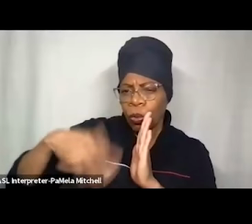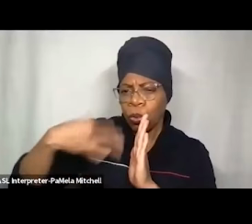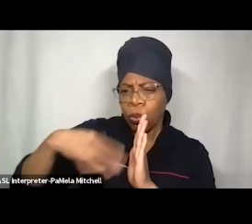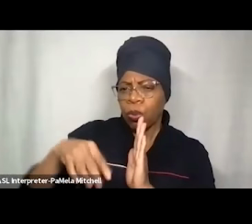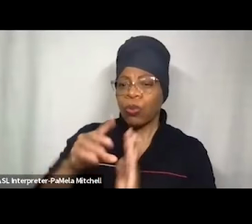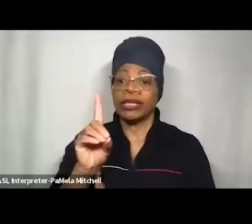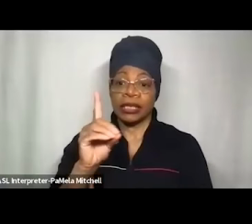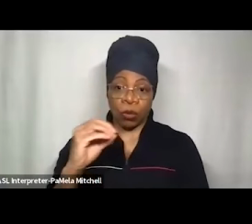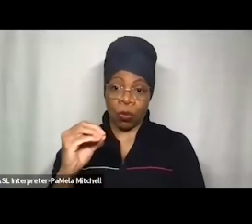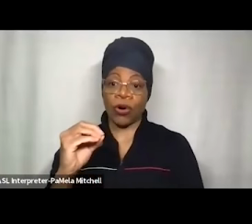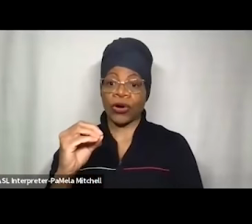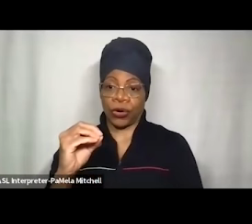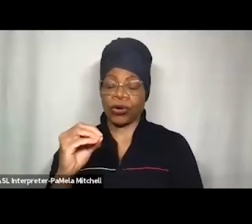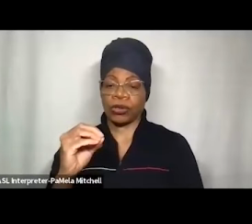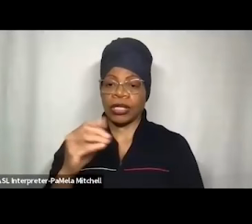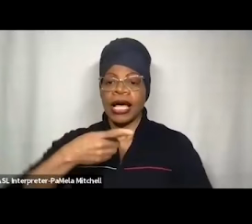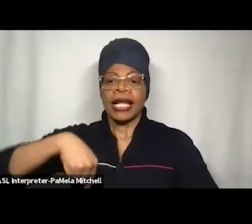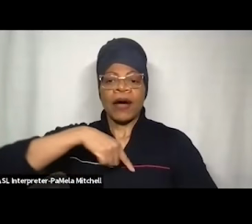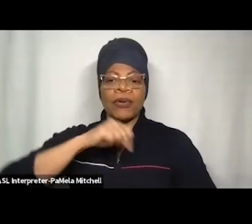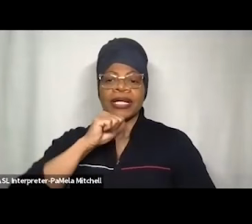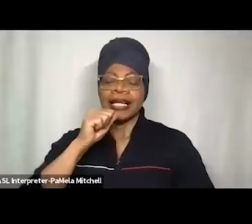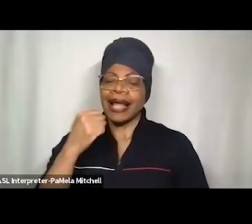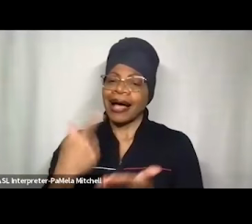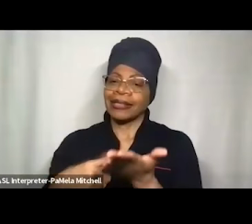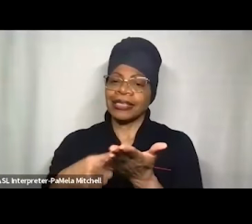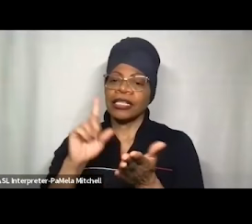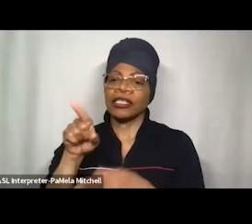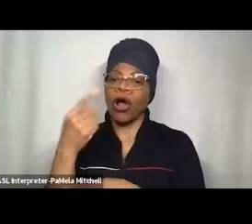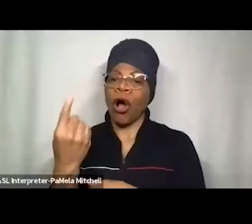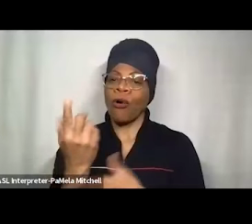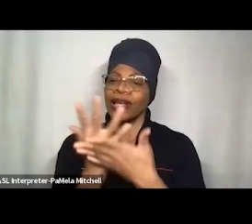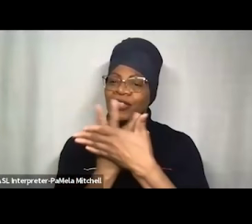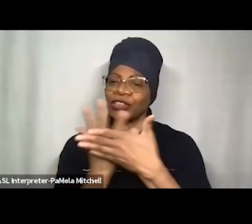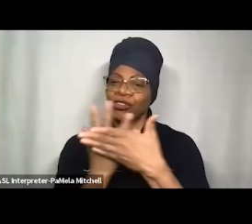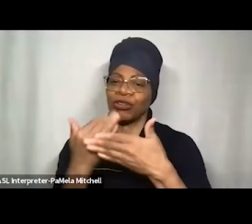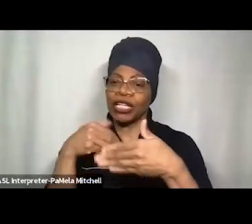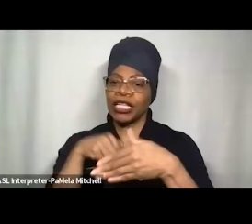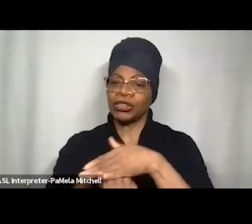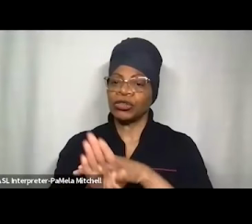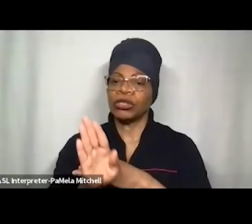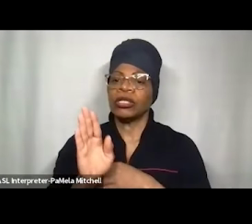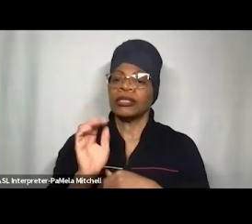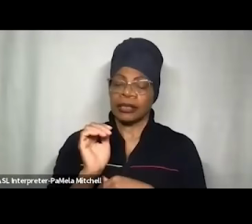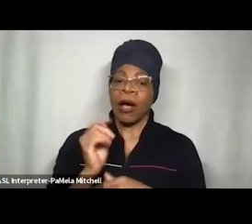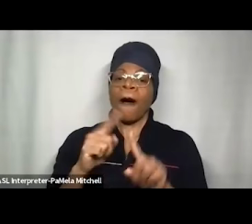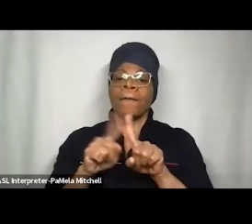So I think we're not talking about just a screening during reentry. We're talking about a screening followed by assessment